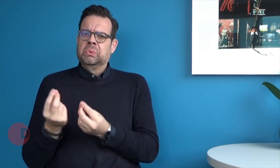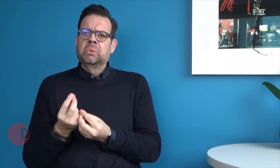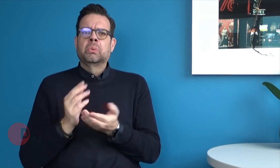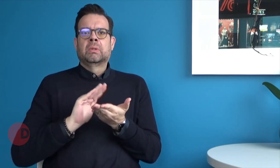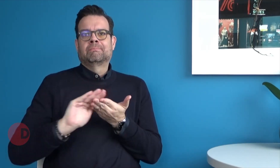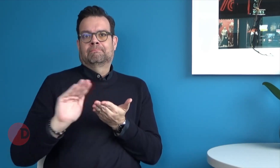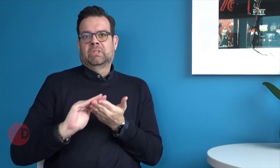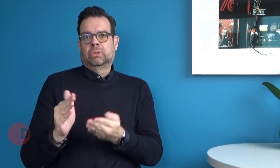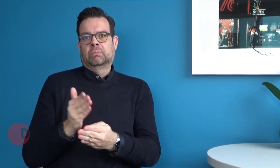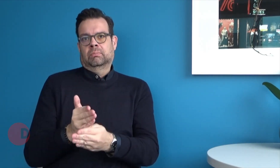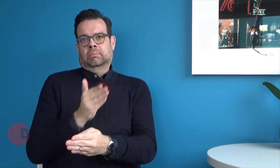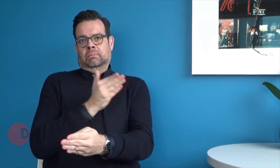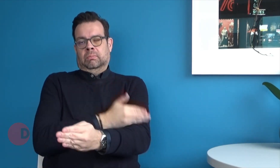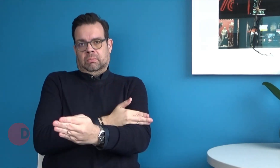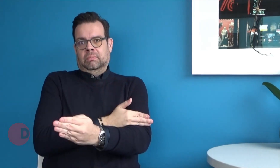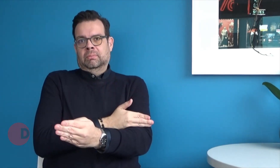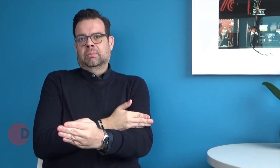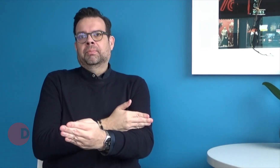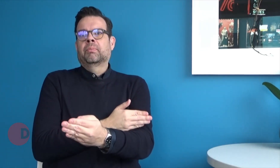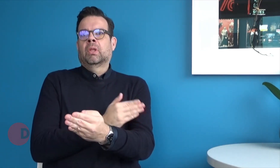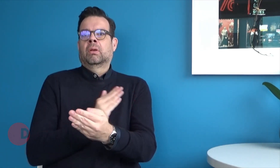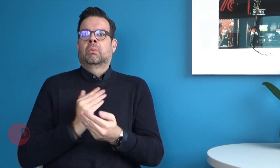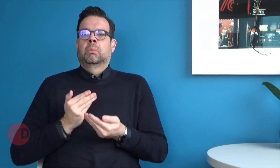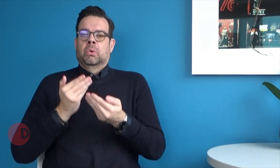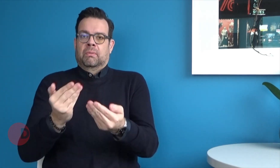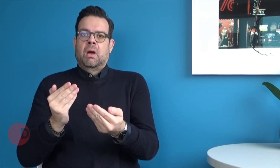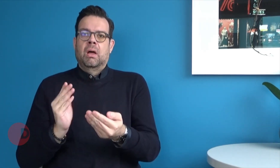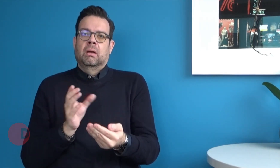We have increased cleaning of our offices; all staff